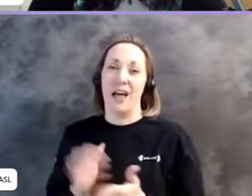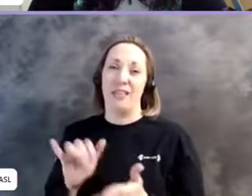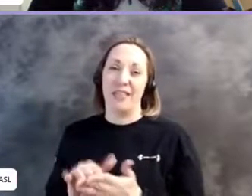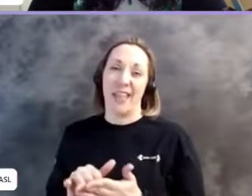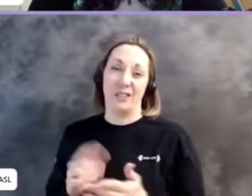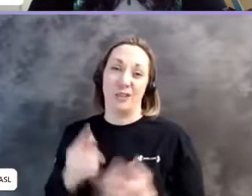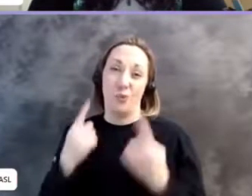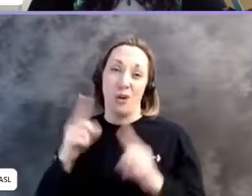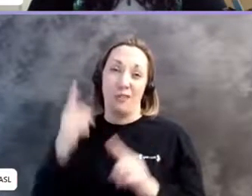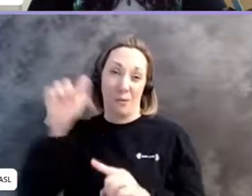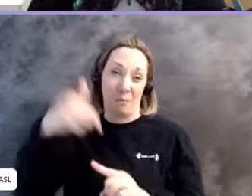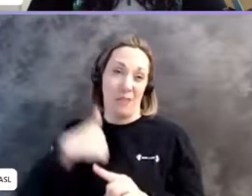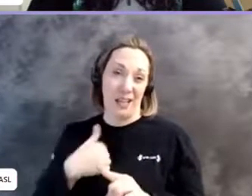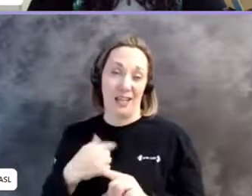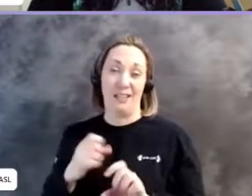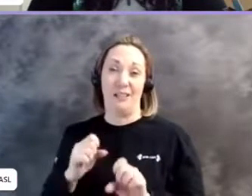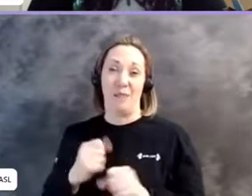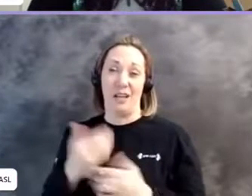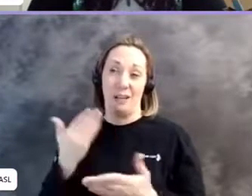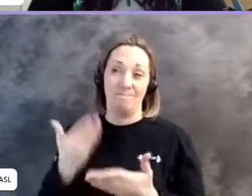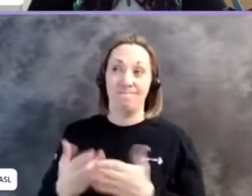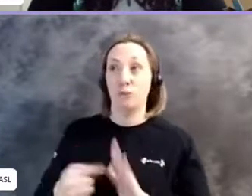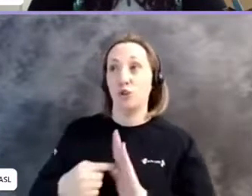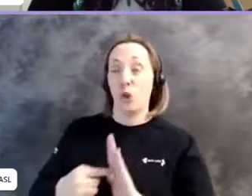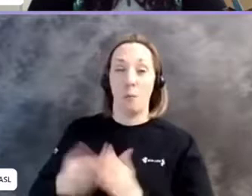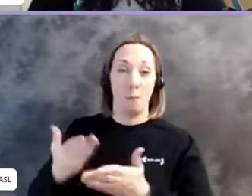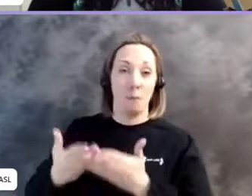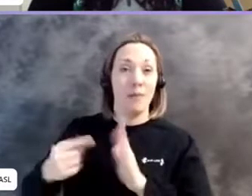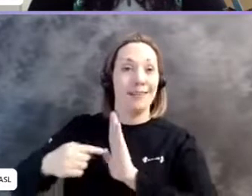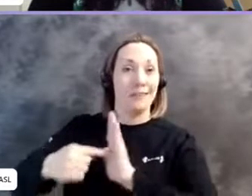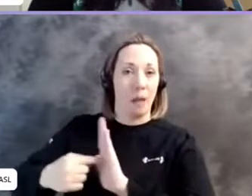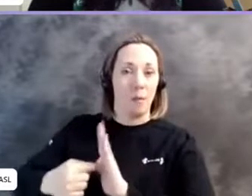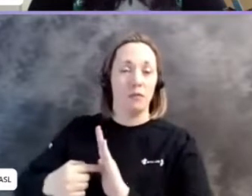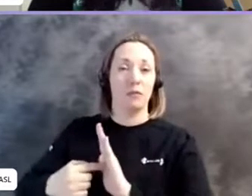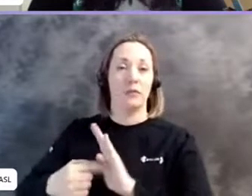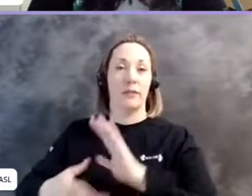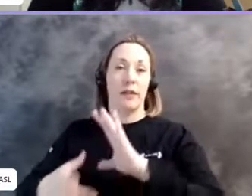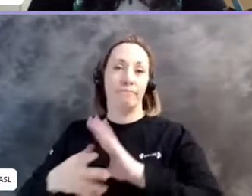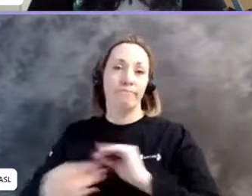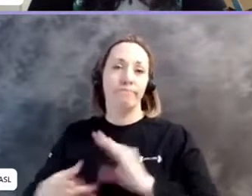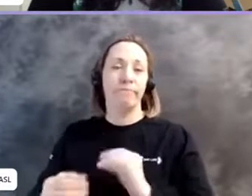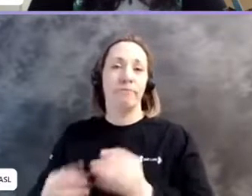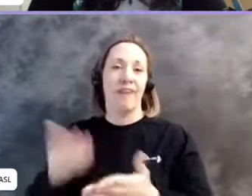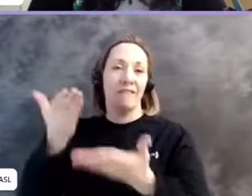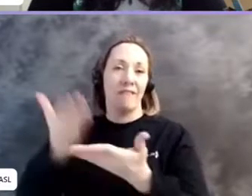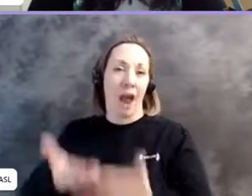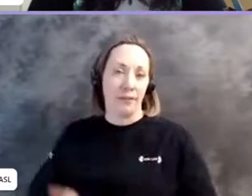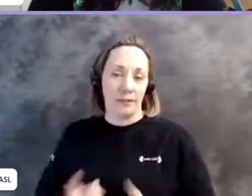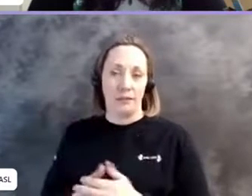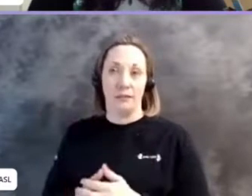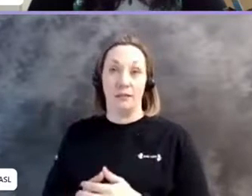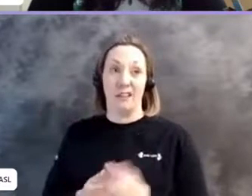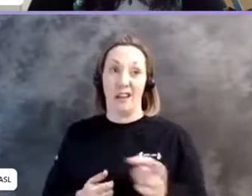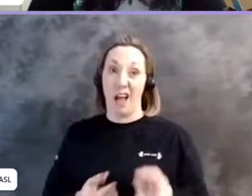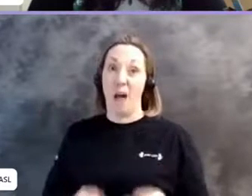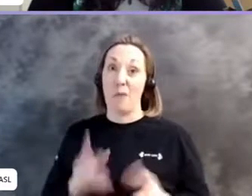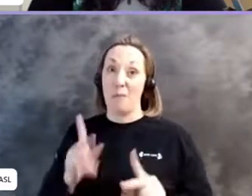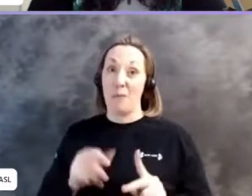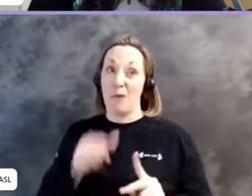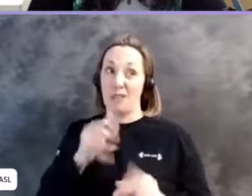everyone is trying to learn things. -- full chaos. what has been easy for me is making a concrete and showing examples